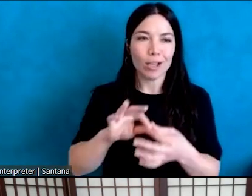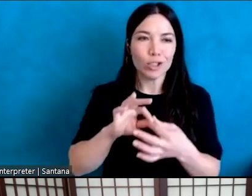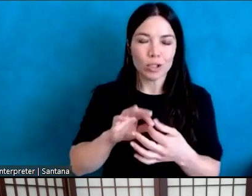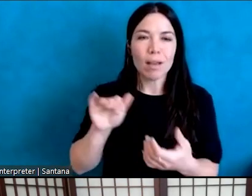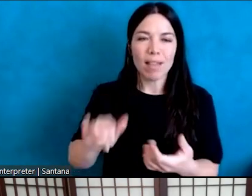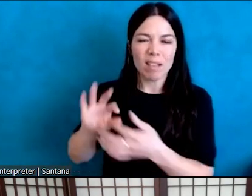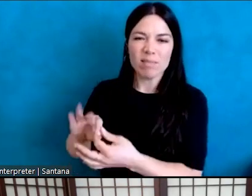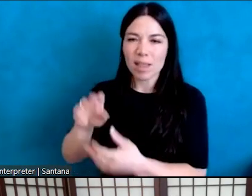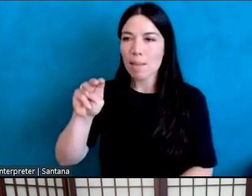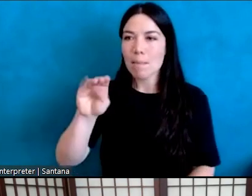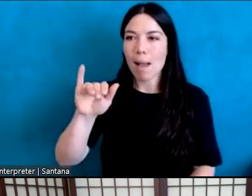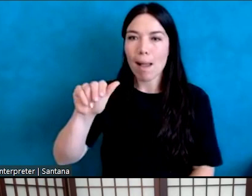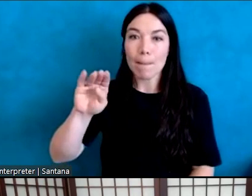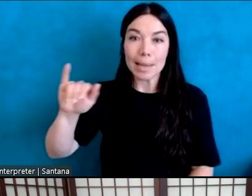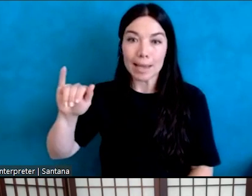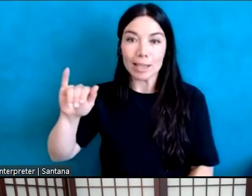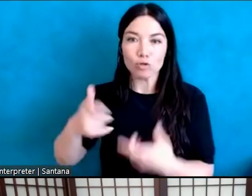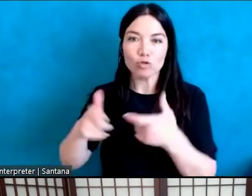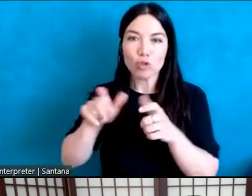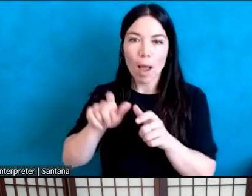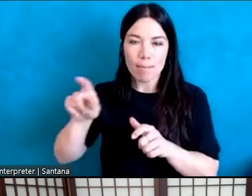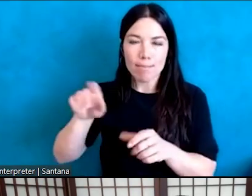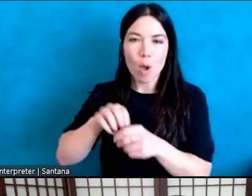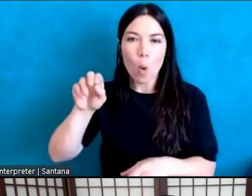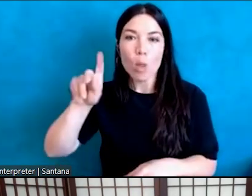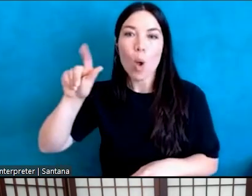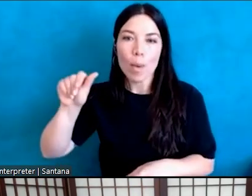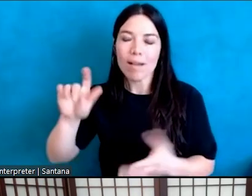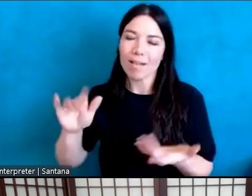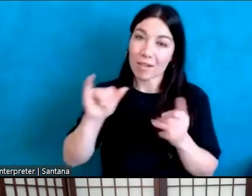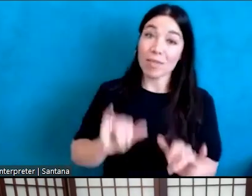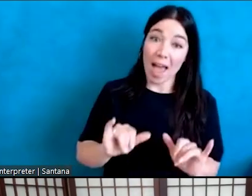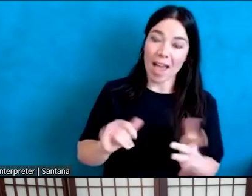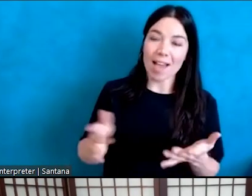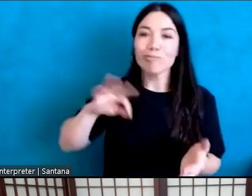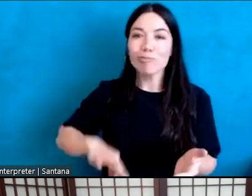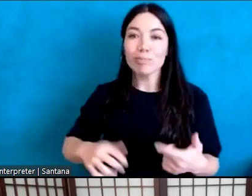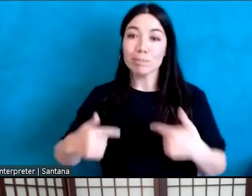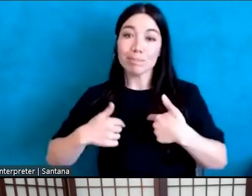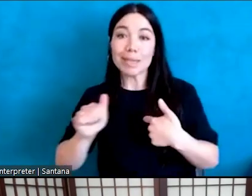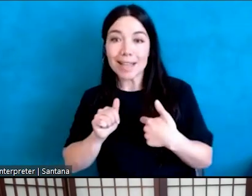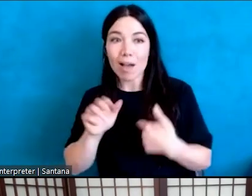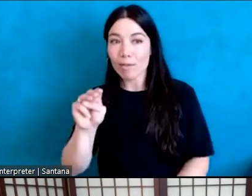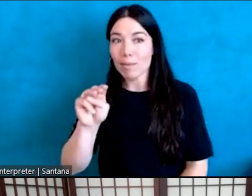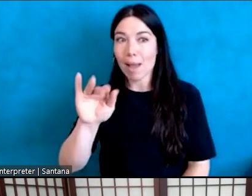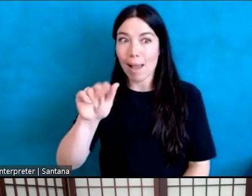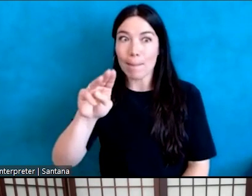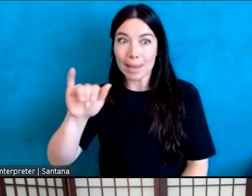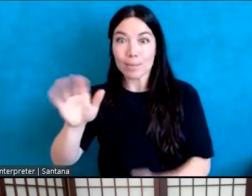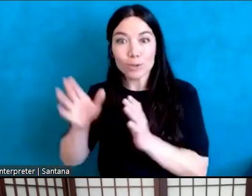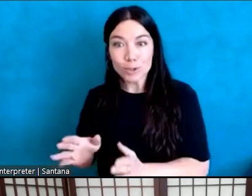And it's from that particular vantage, being Miami and being a professor of Native American studies, that I